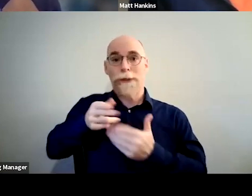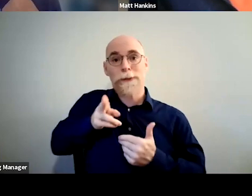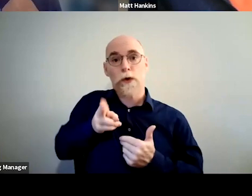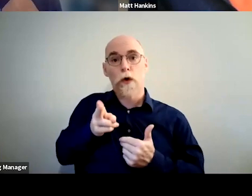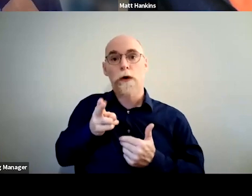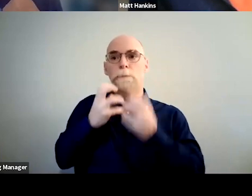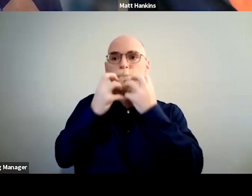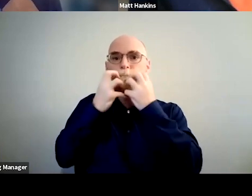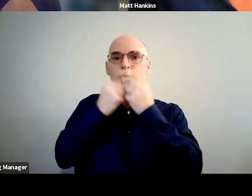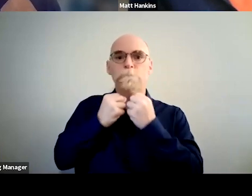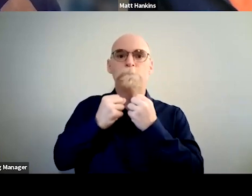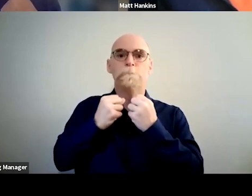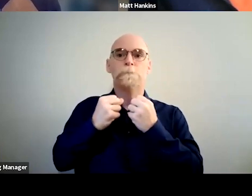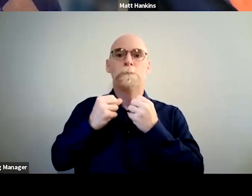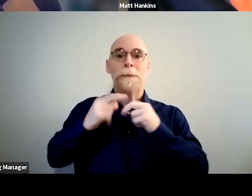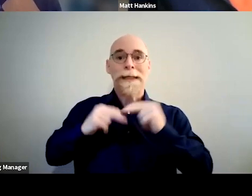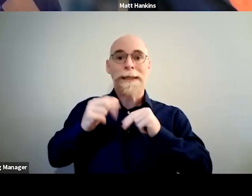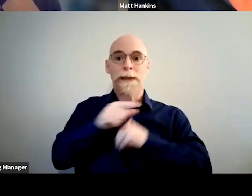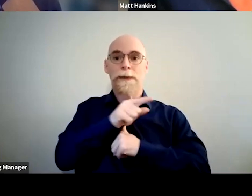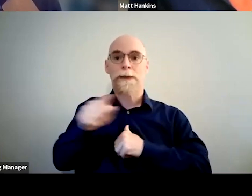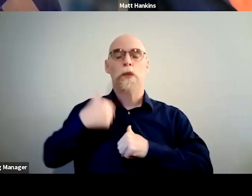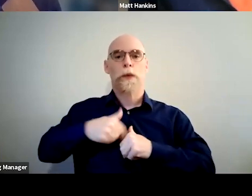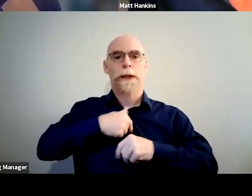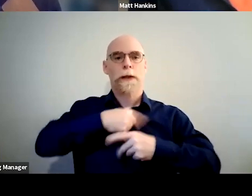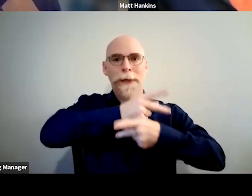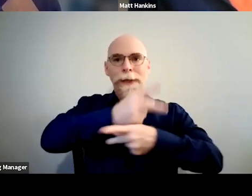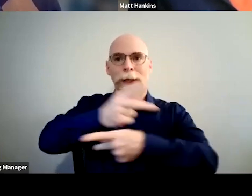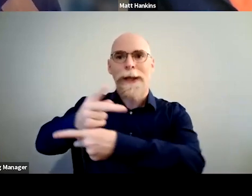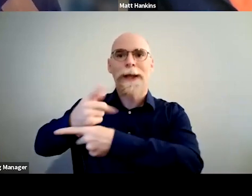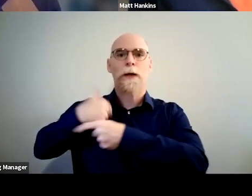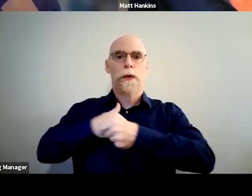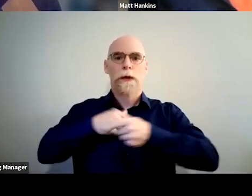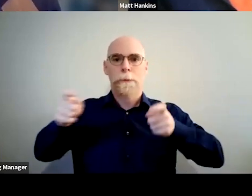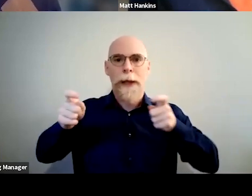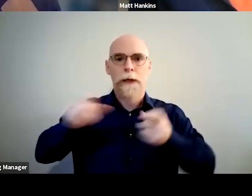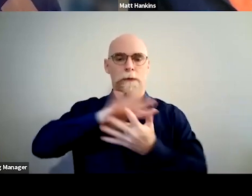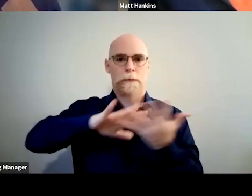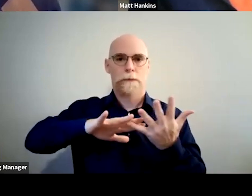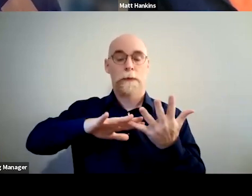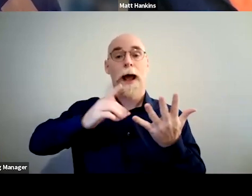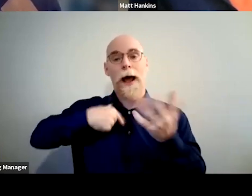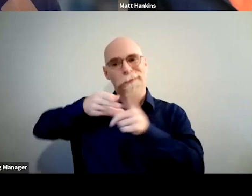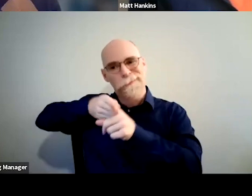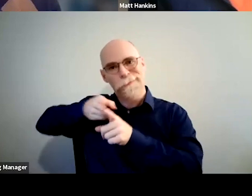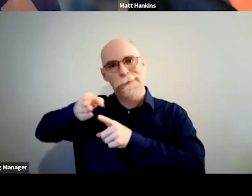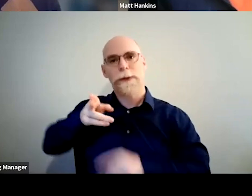portfolio of buildings. (00:06:52): I specifically am the historic preservation officer, so I have the pleasure of working